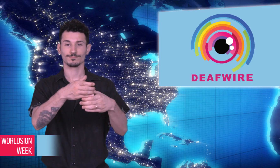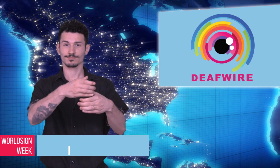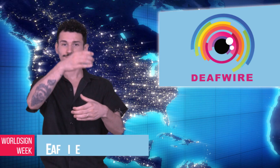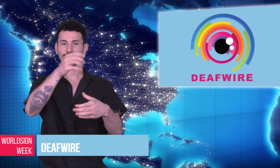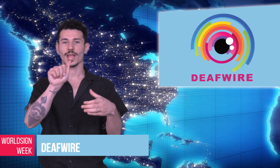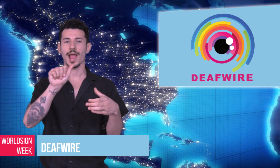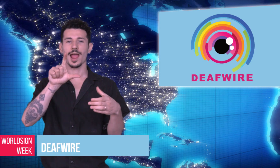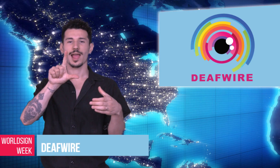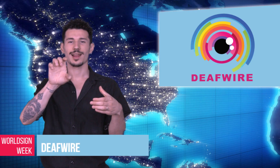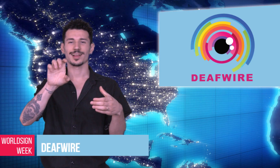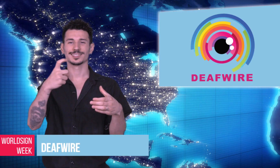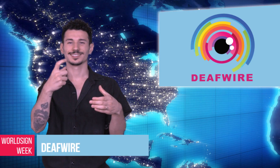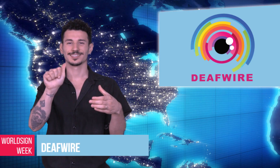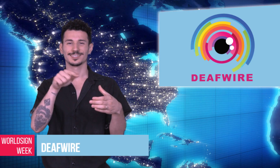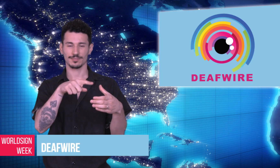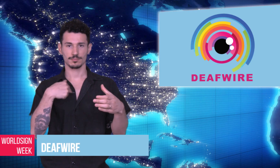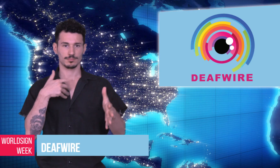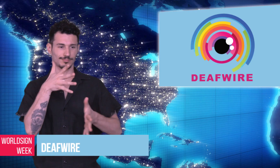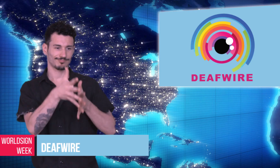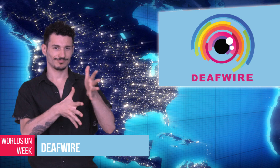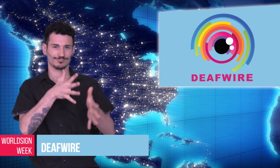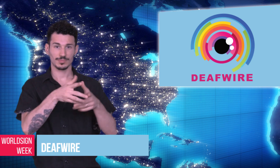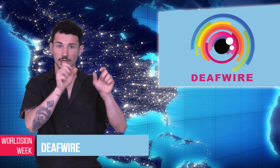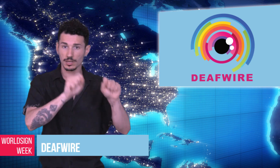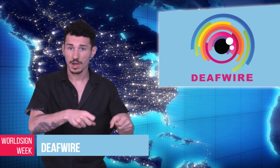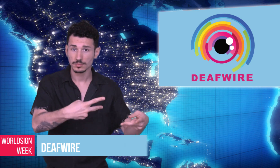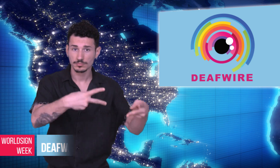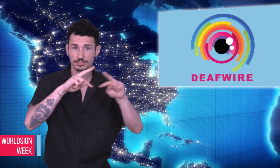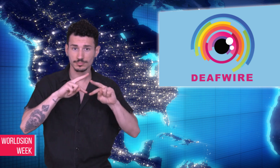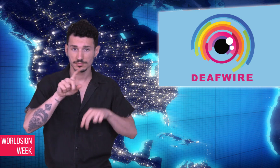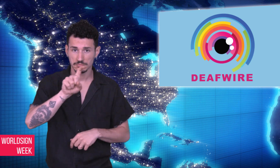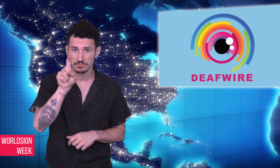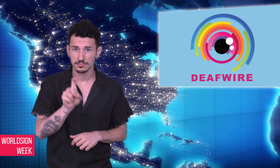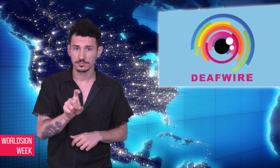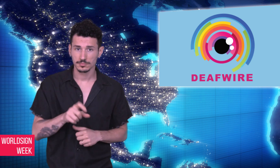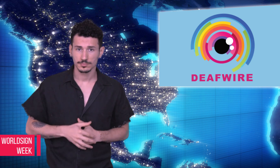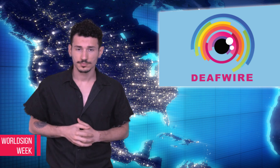Alessio: Alexa Responds To Sign Language?